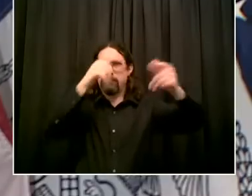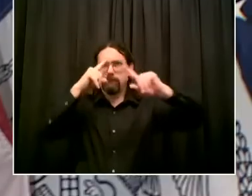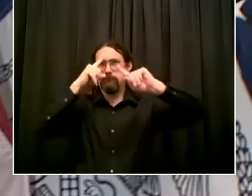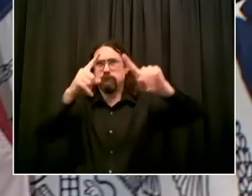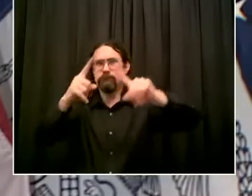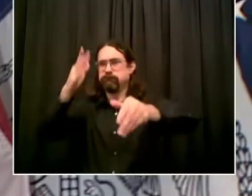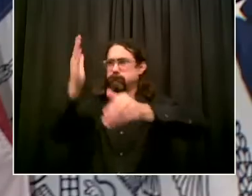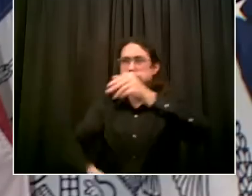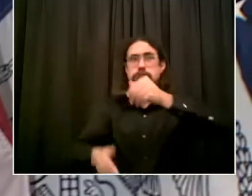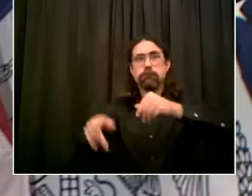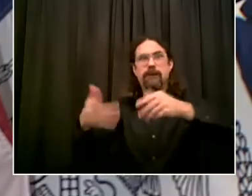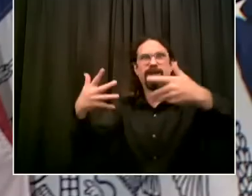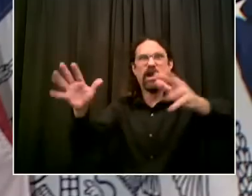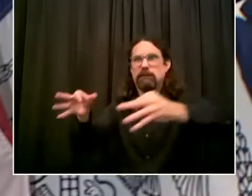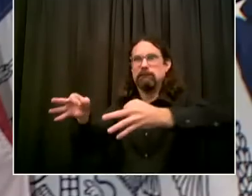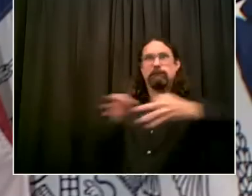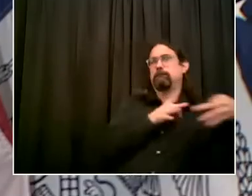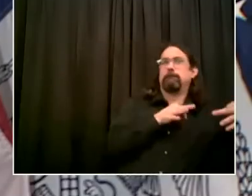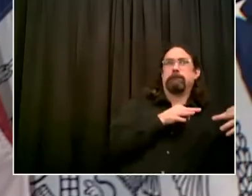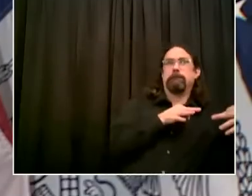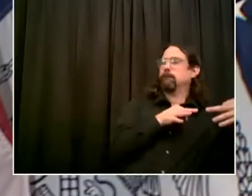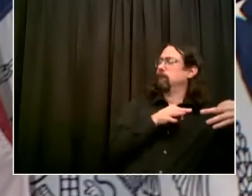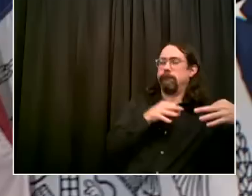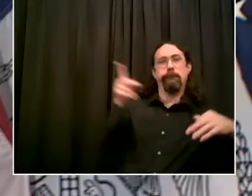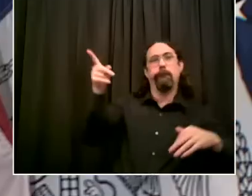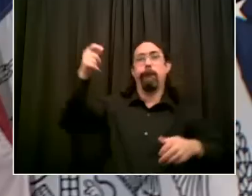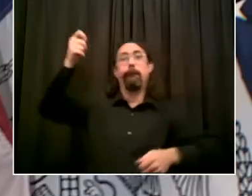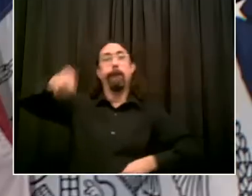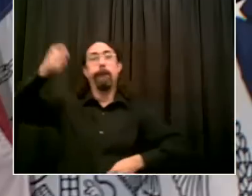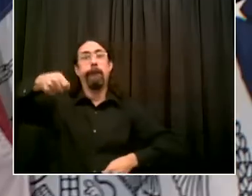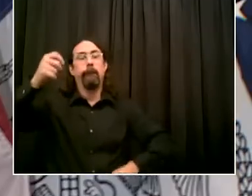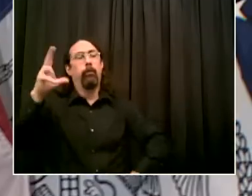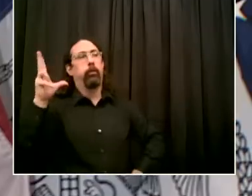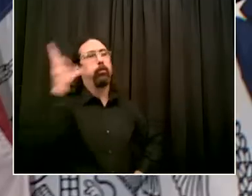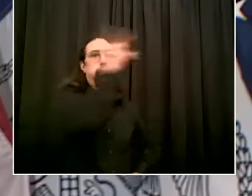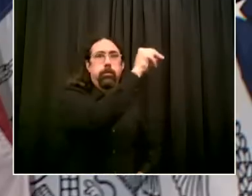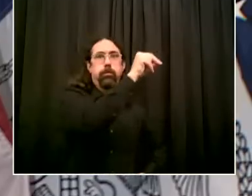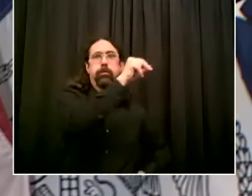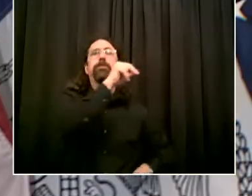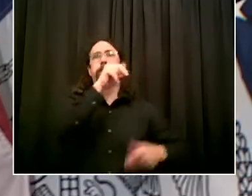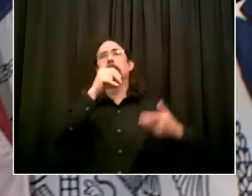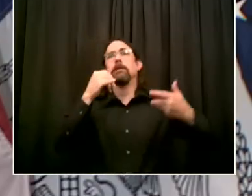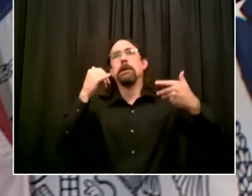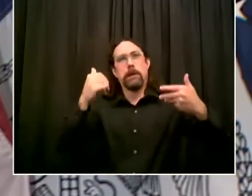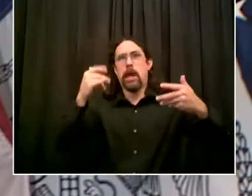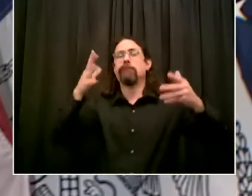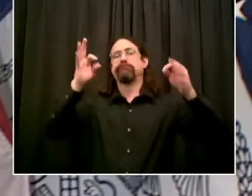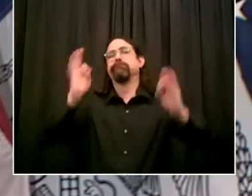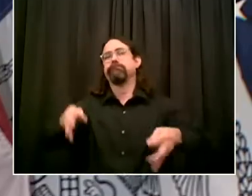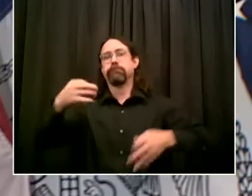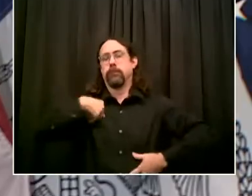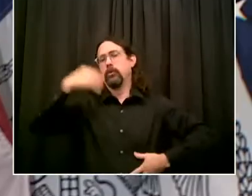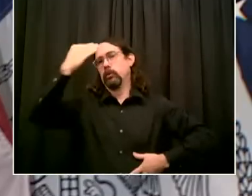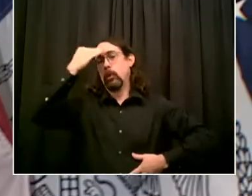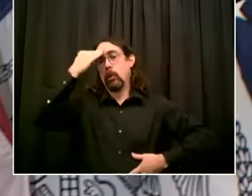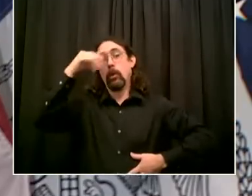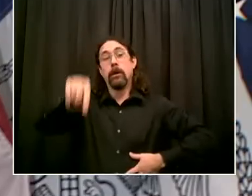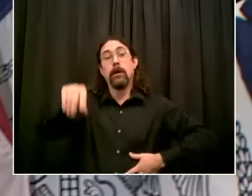THE NINTH CIRCUIT COURTT UPHELD THE FEDERRAL JJUDGE E DECISION THAT THEY SHOULD CONTINUE THE